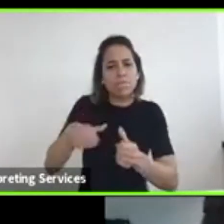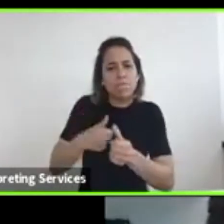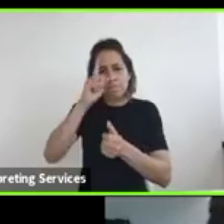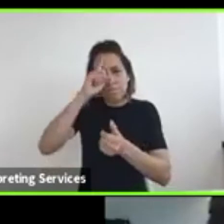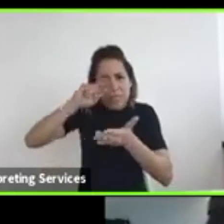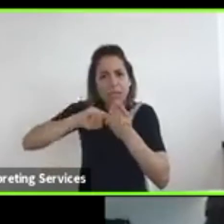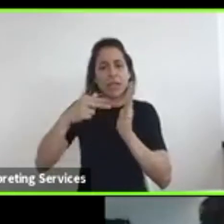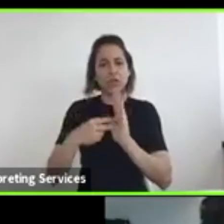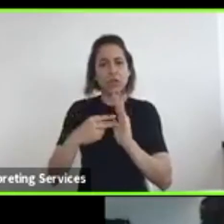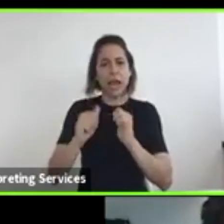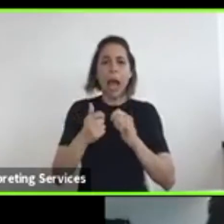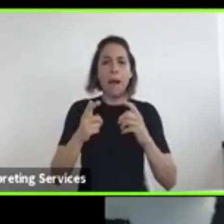BIG OUR BODIES ARE?